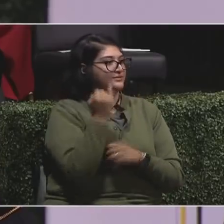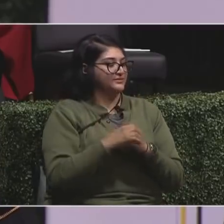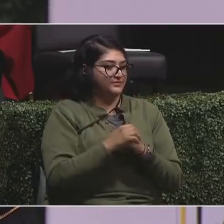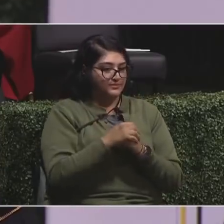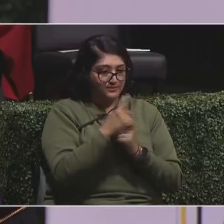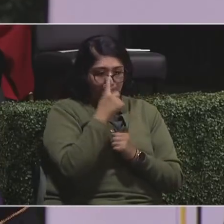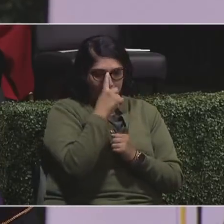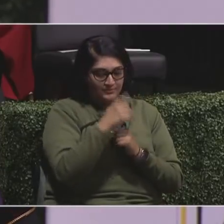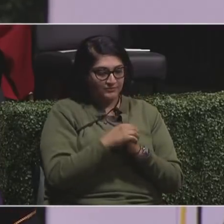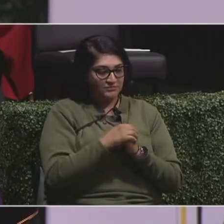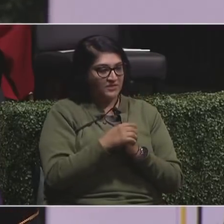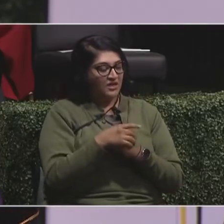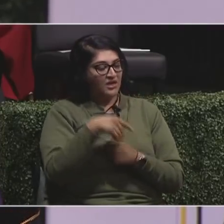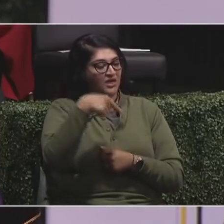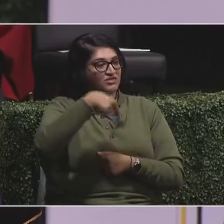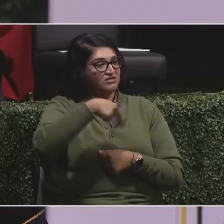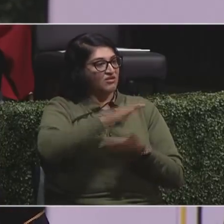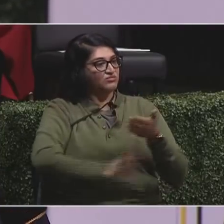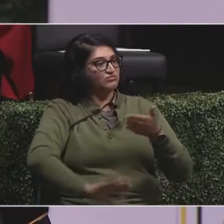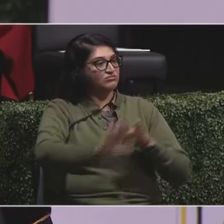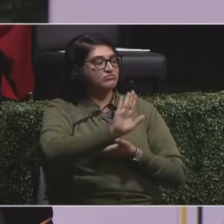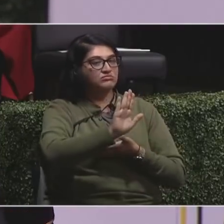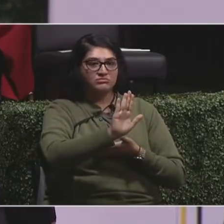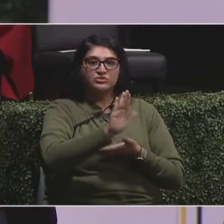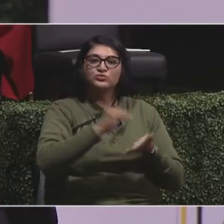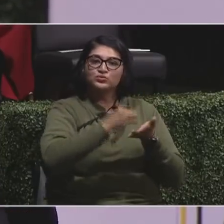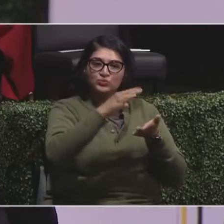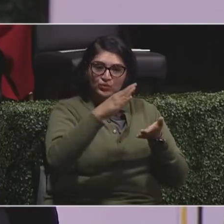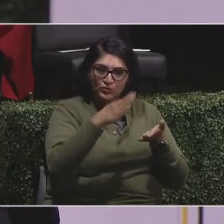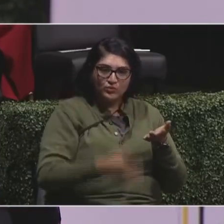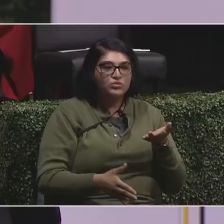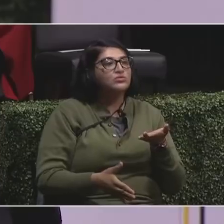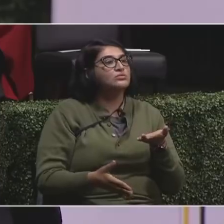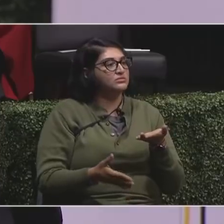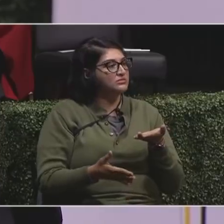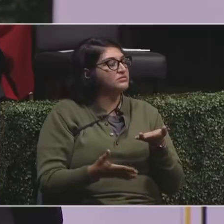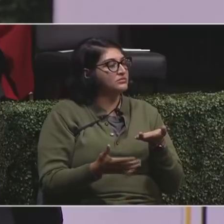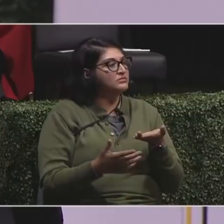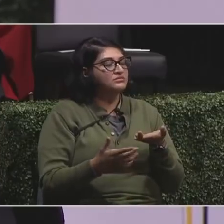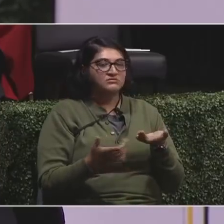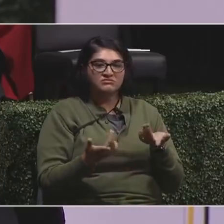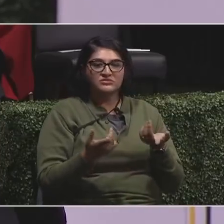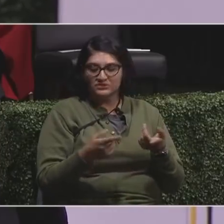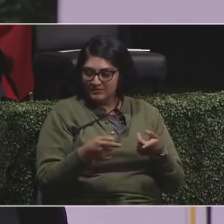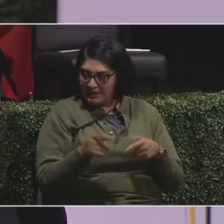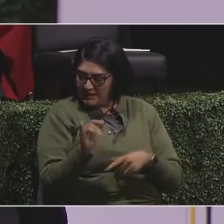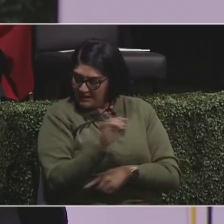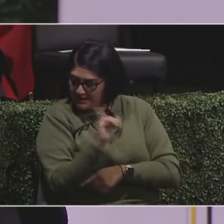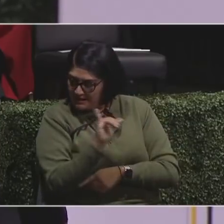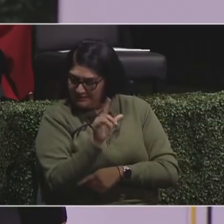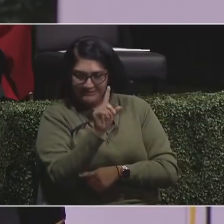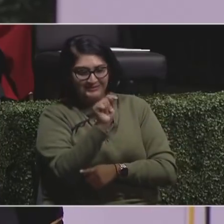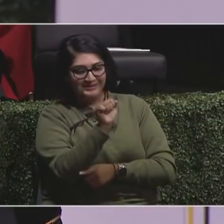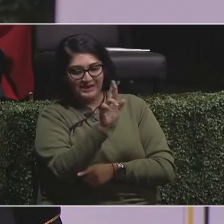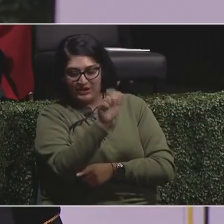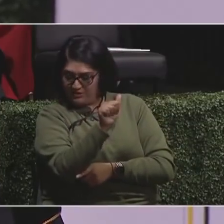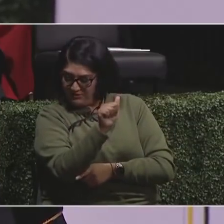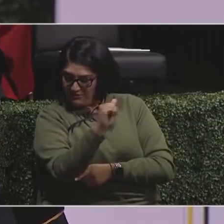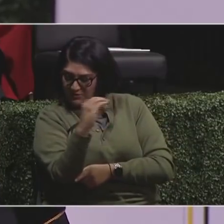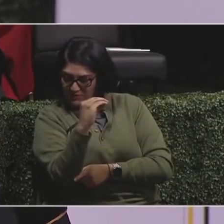WITH REWARDING INTERNSHIPS WITH PARTNERS THAT INCLUDE THE ART AGENCY, JET PROPULSION LAB, BOEING, DISNEY, SOUTHERN CALIFORNIA, EDISON, AND PEPSI.